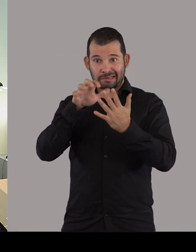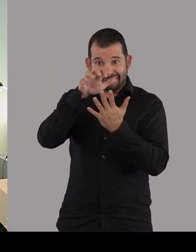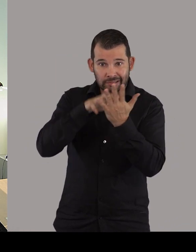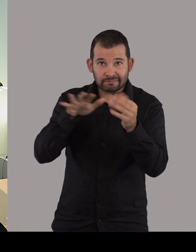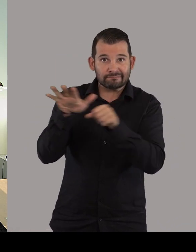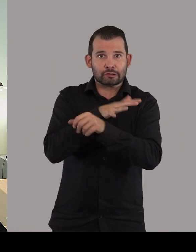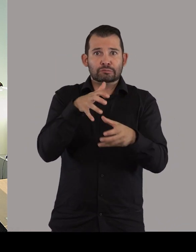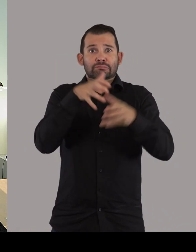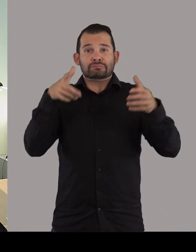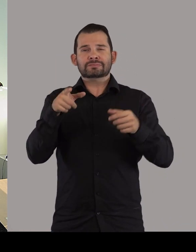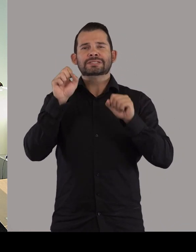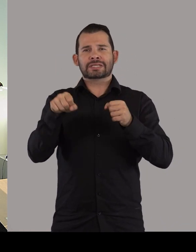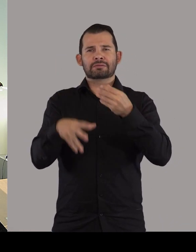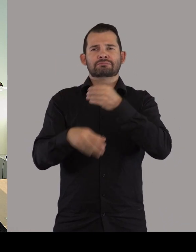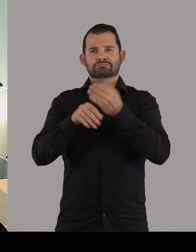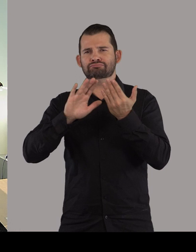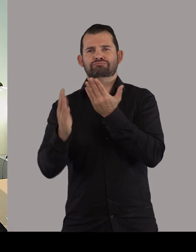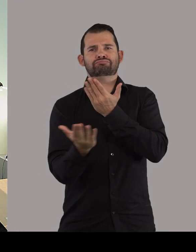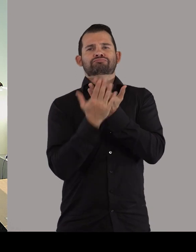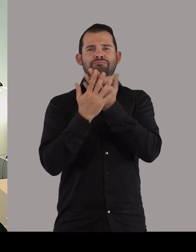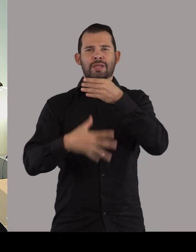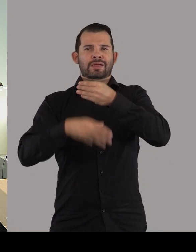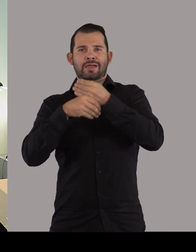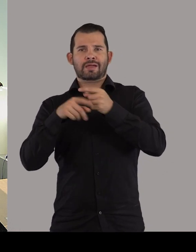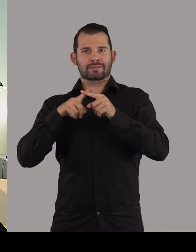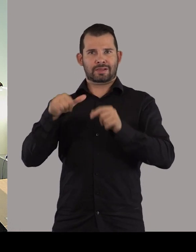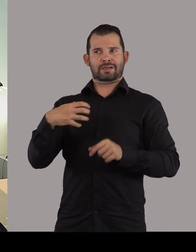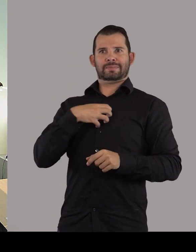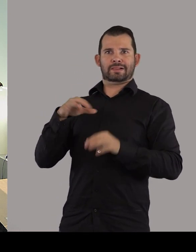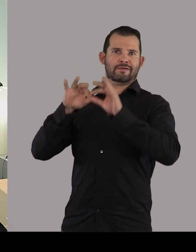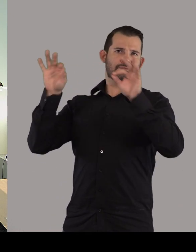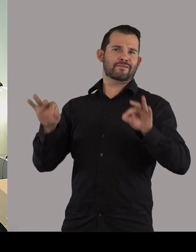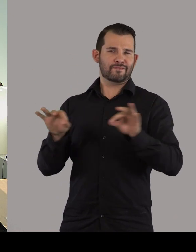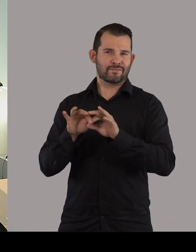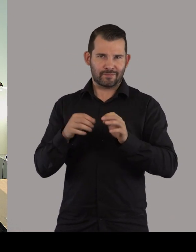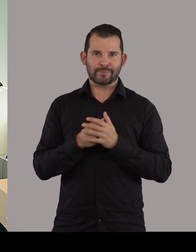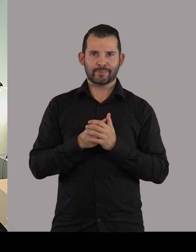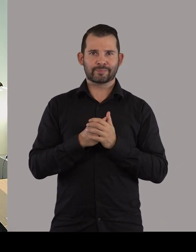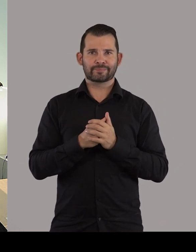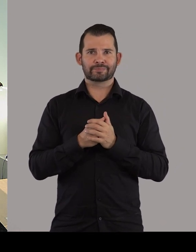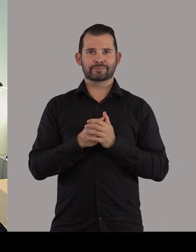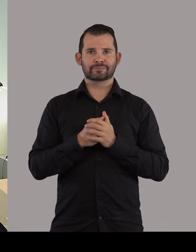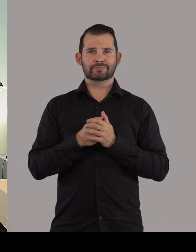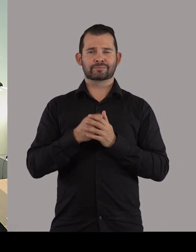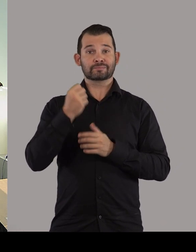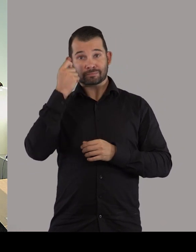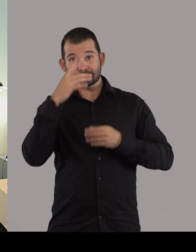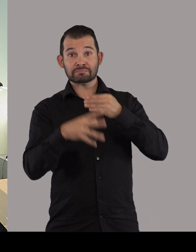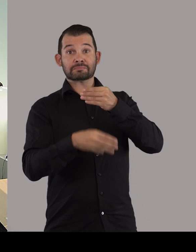you can attach a separate document to the appeal form. In addition to filling out